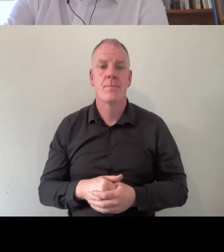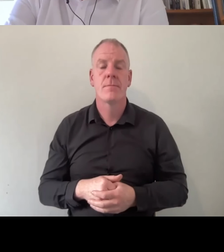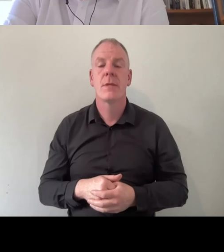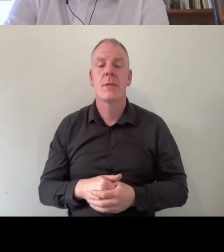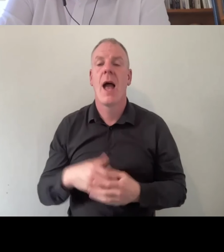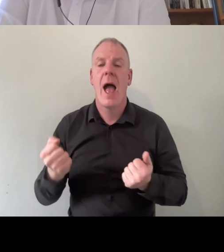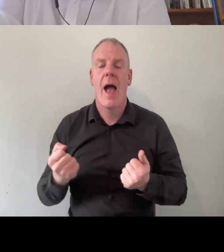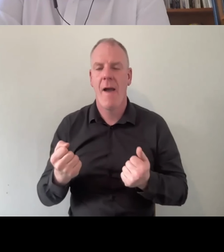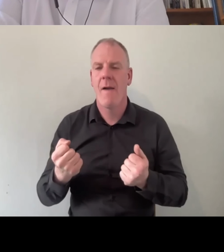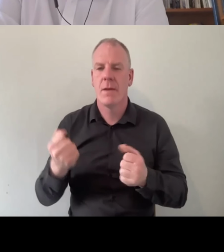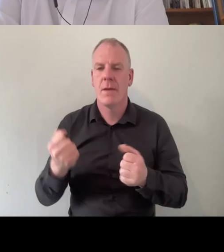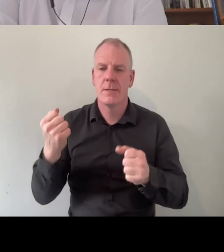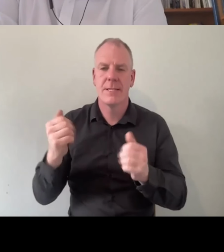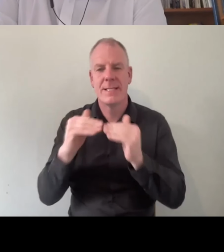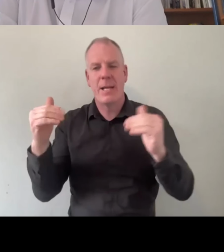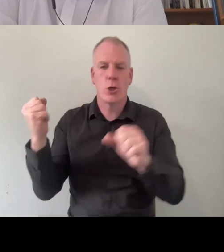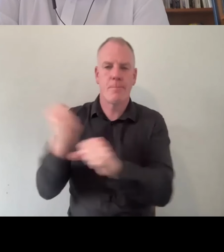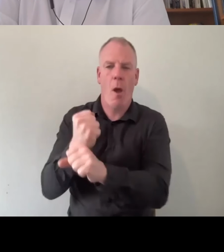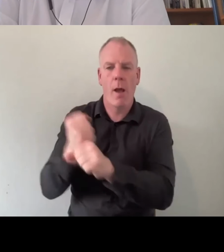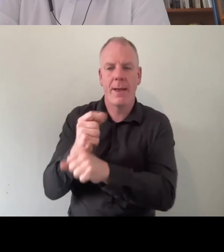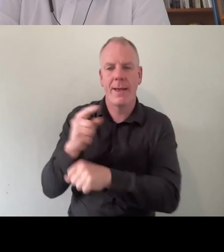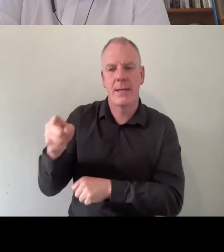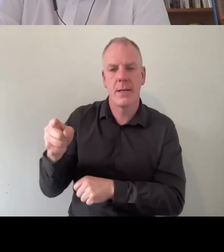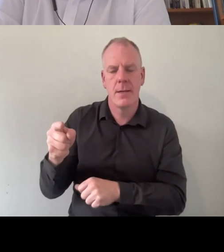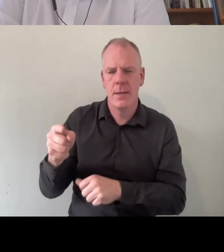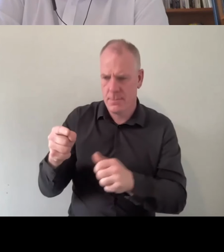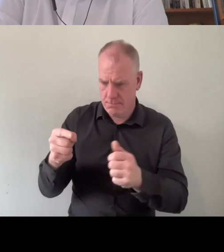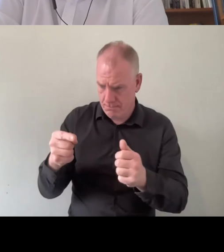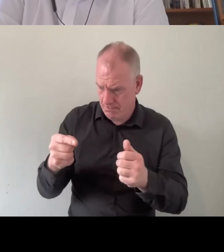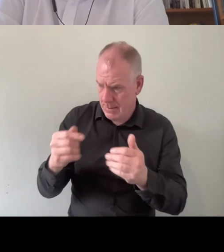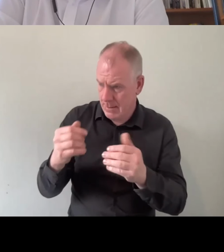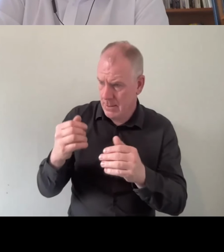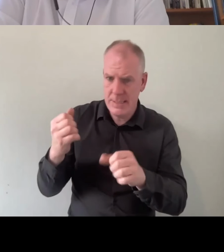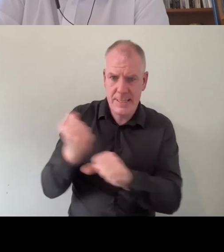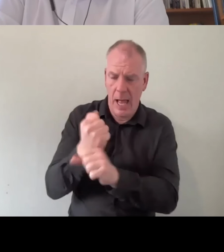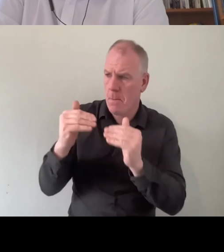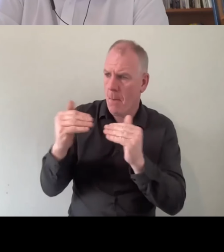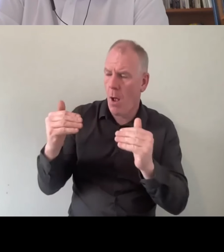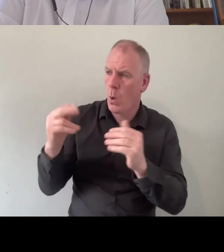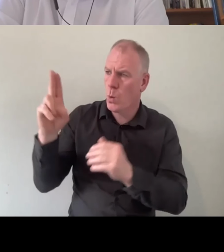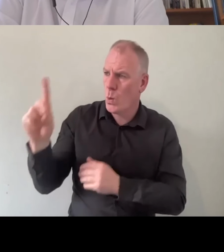So, benchmark your existing levels of accessibility and Universal Design in line with good practice.